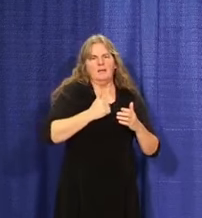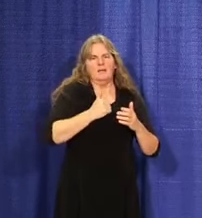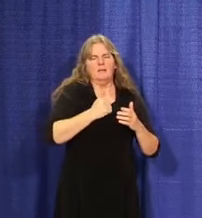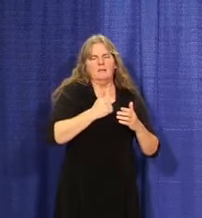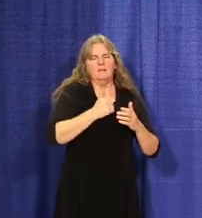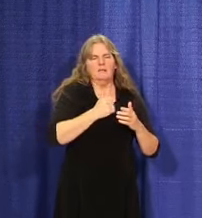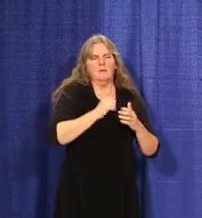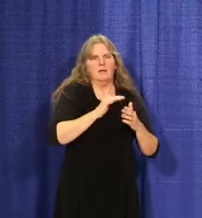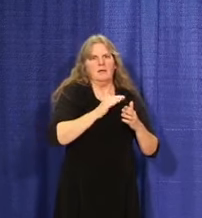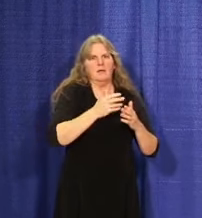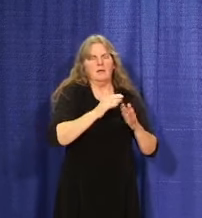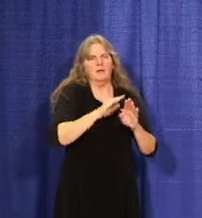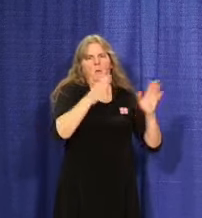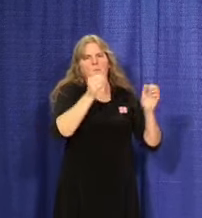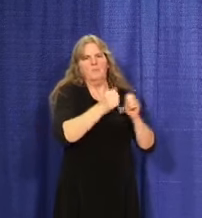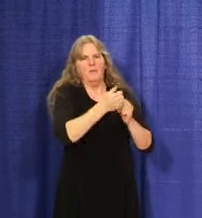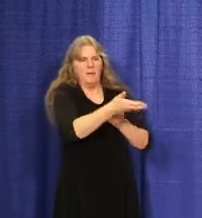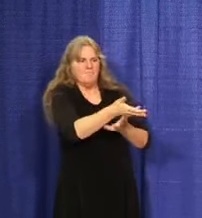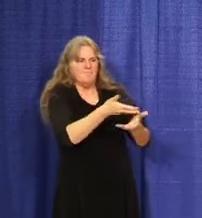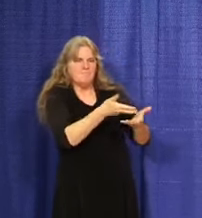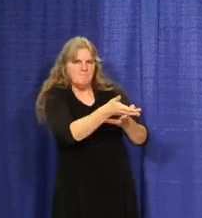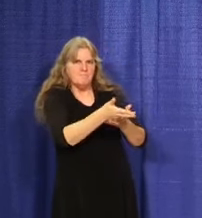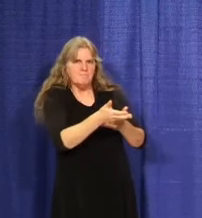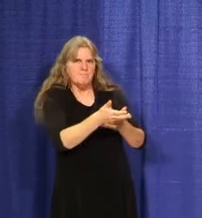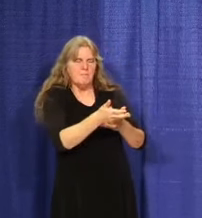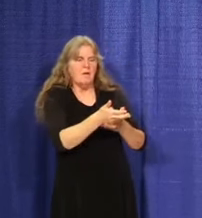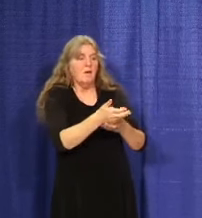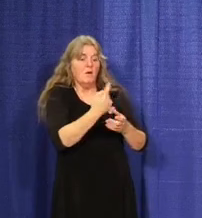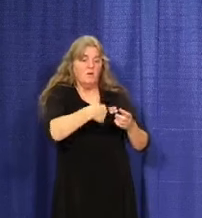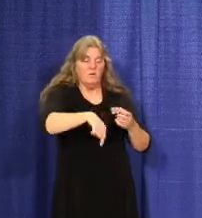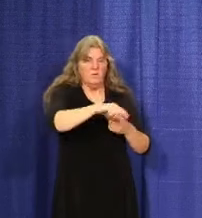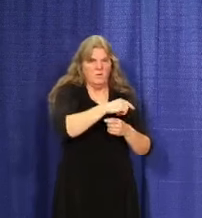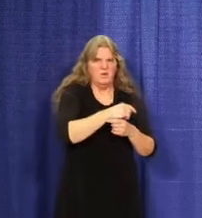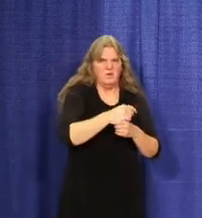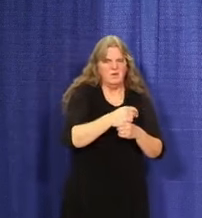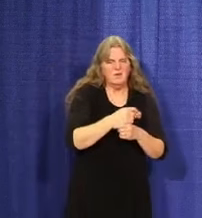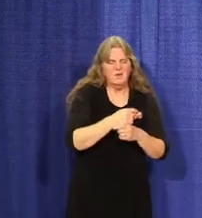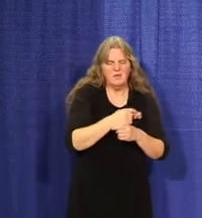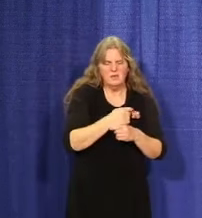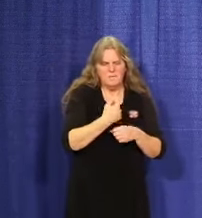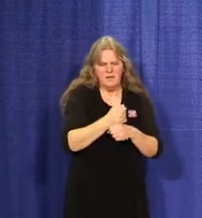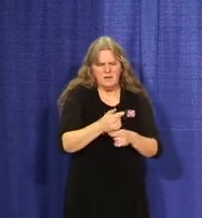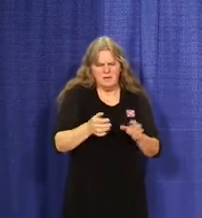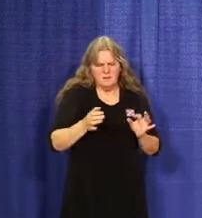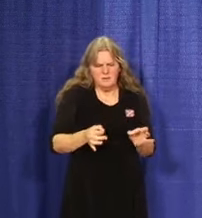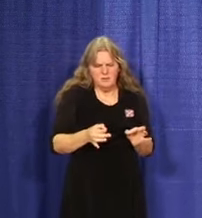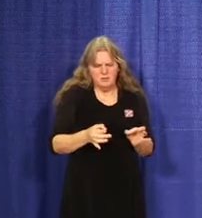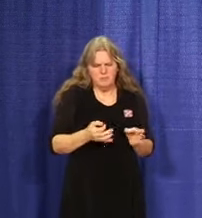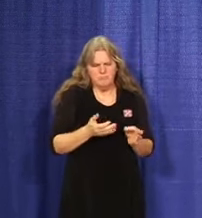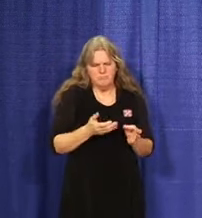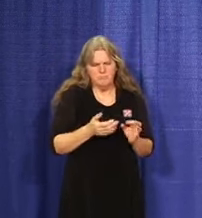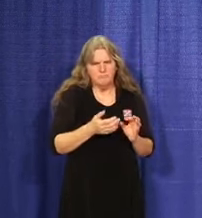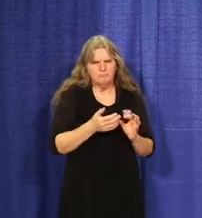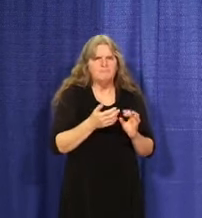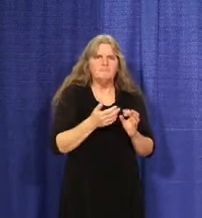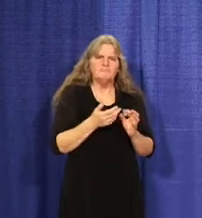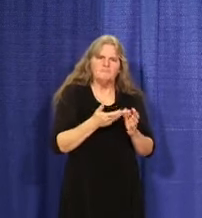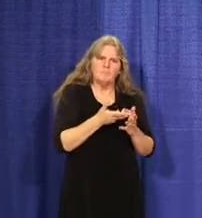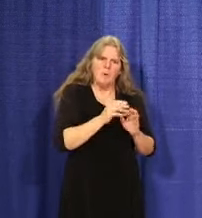I do think again that was a move that we took some time ago, a bold move I think.